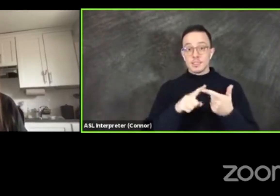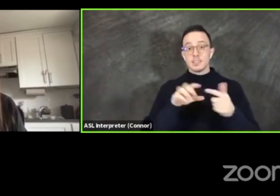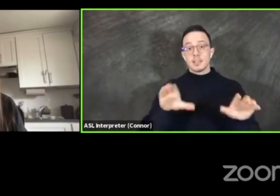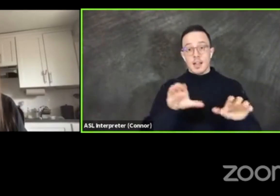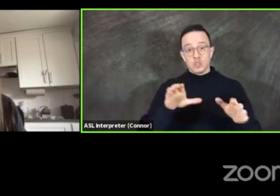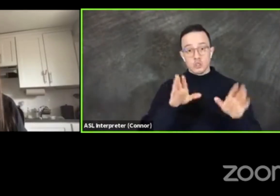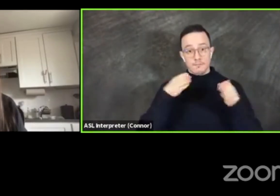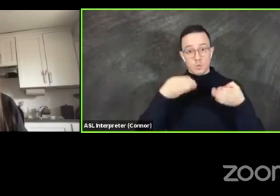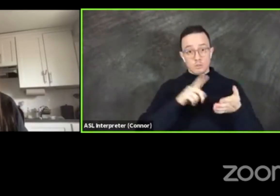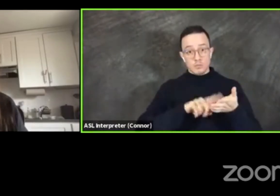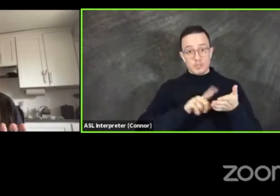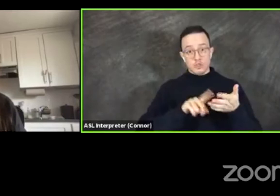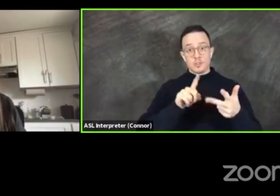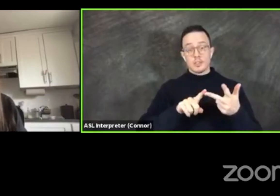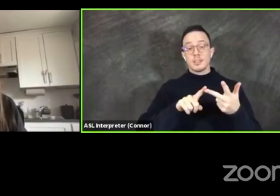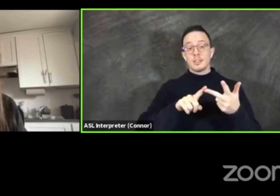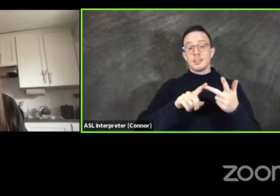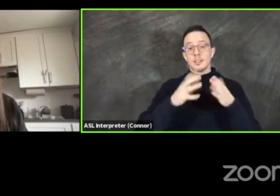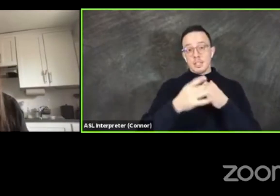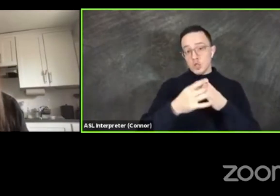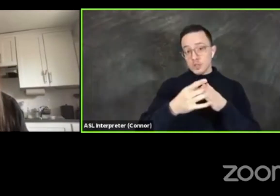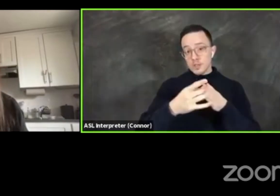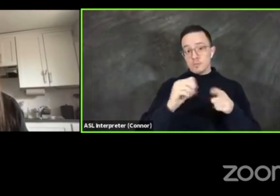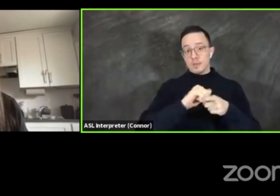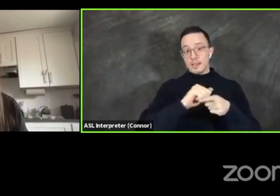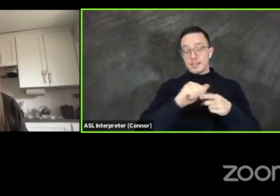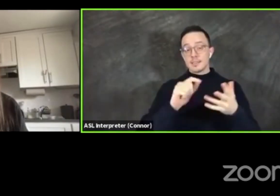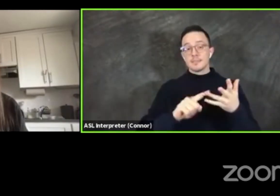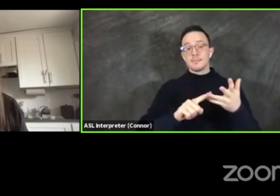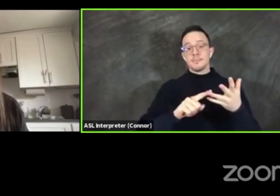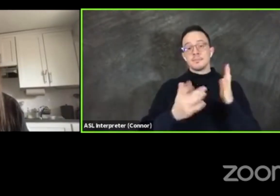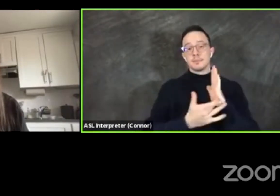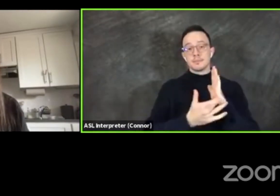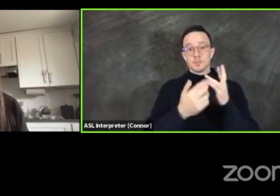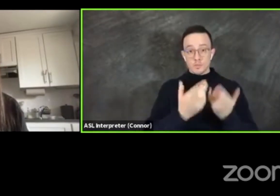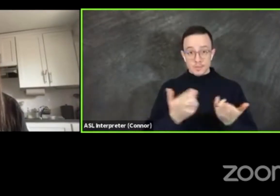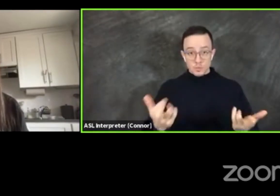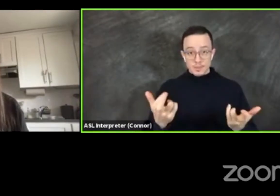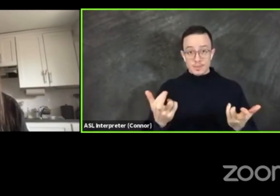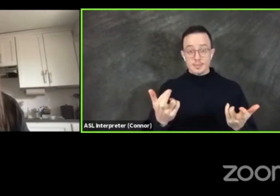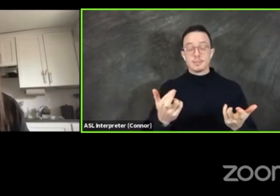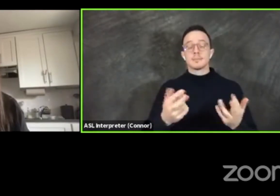TRAINING AND CONVENING, TECHNOLOGICAL RESOURCES THROUGH OUR WEBSITE DANCE.NYC, AND GRANTMAKING